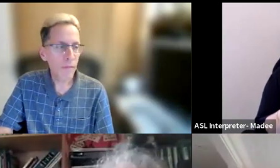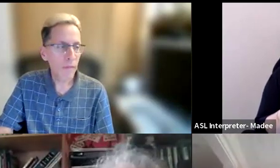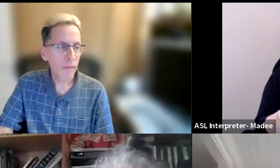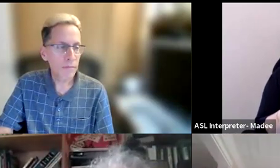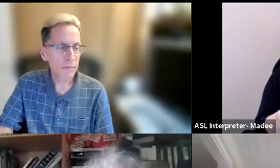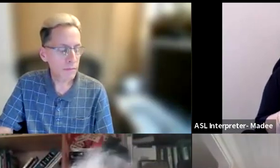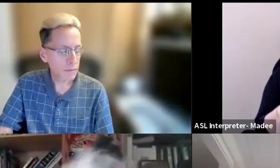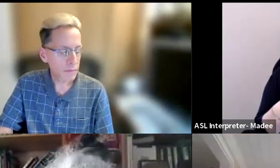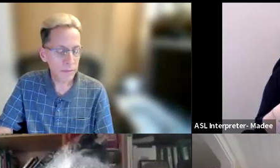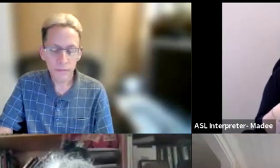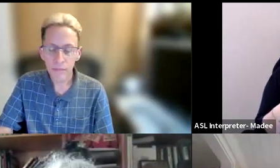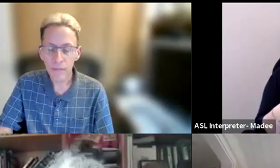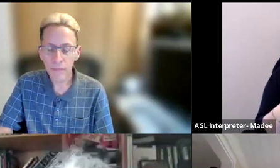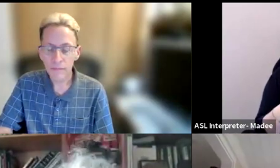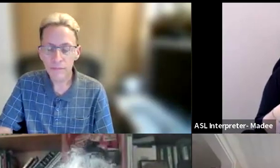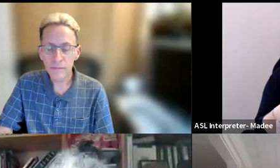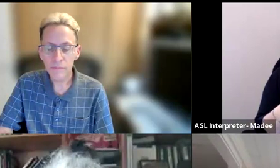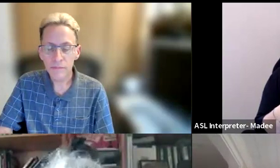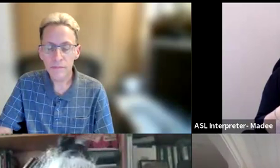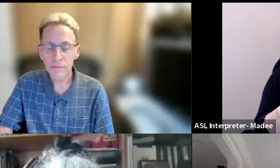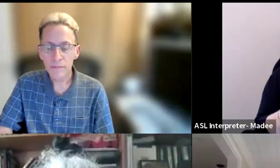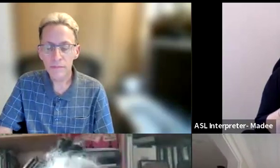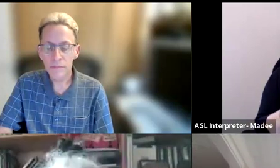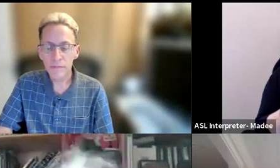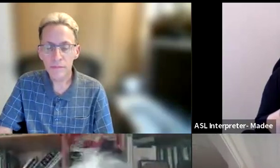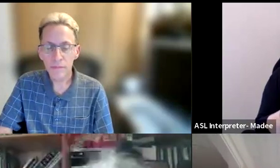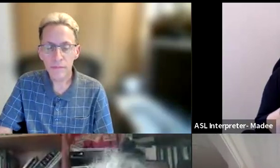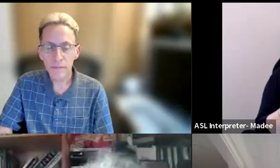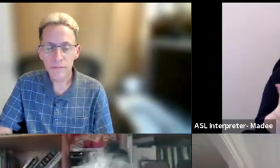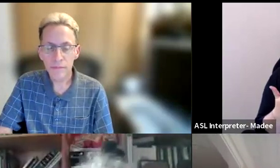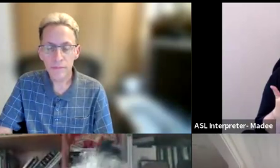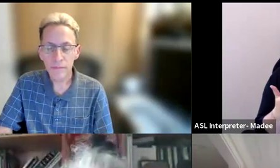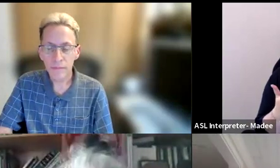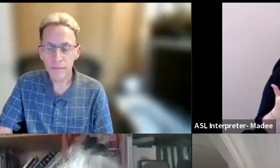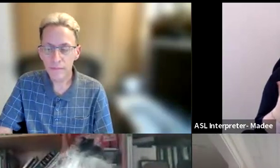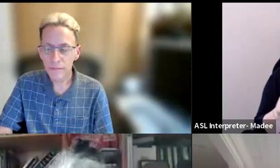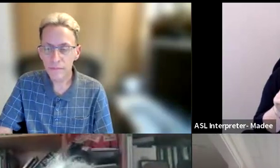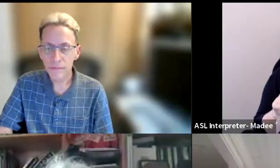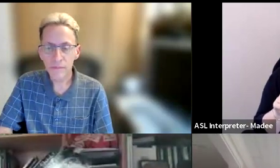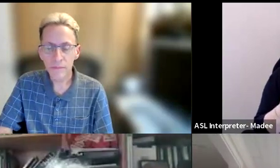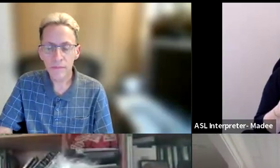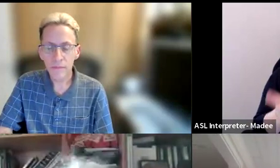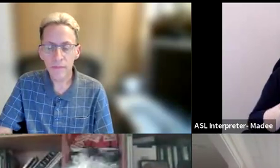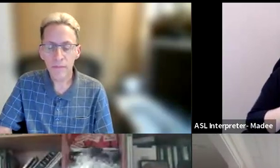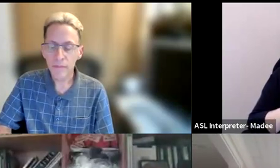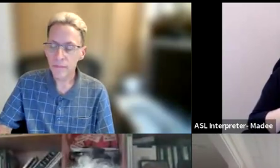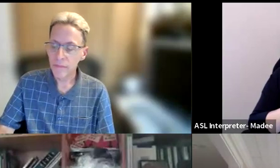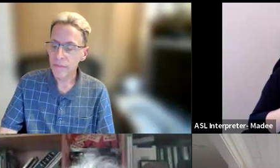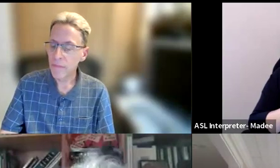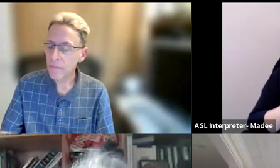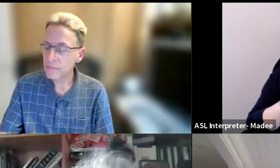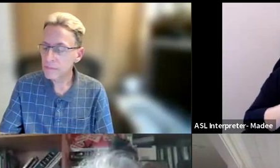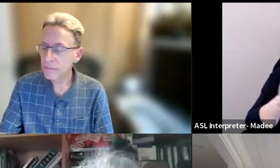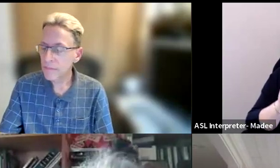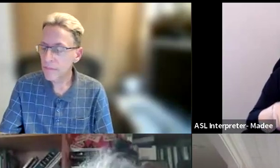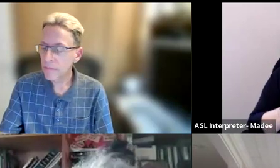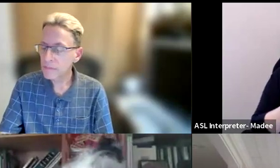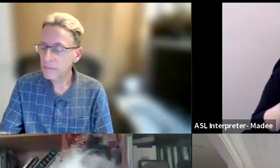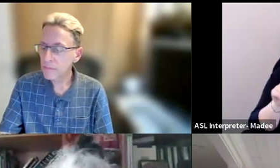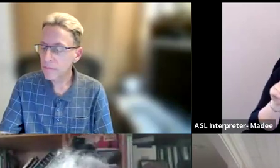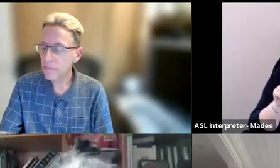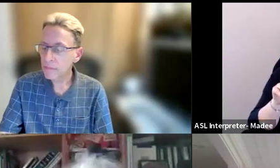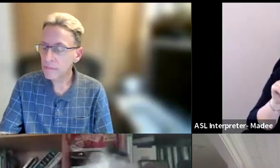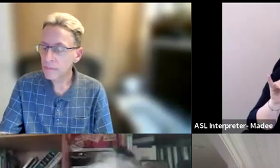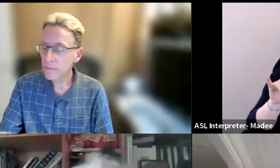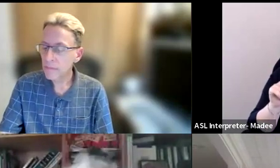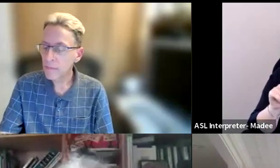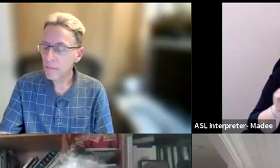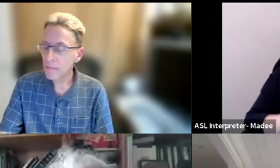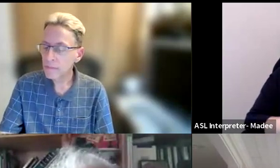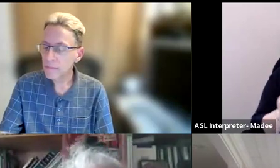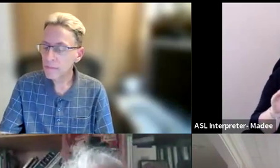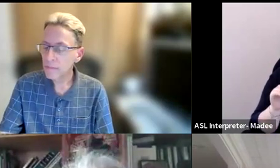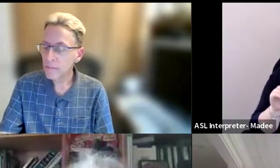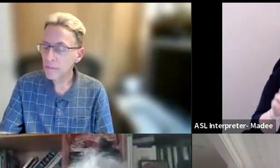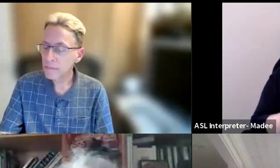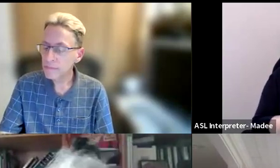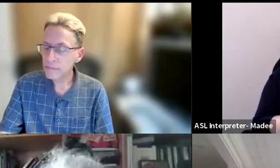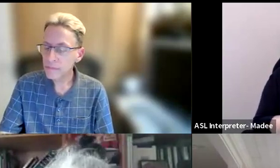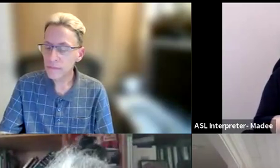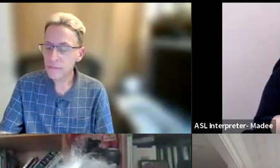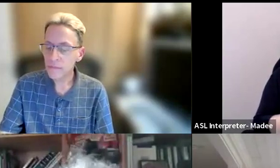of in the the possibility of increasing the percentage of type a units, the building code. All the points that the lady who spoke after me